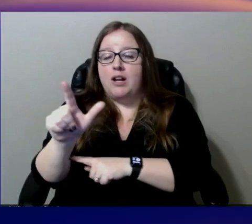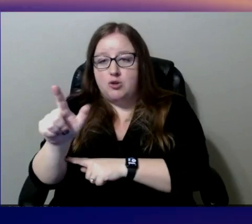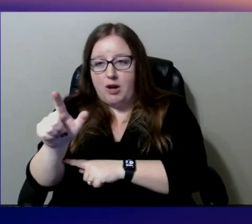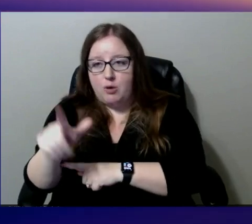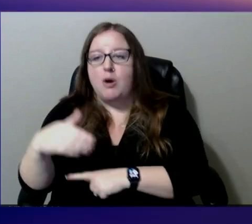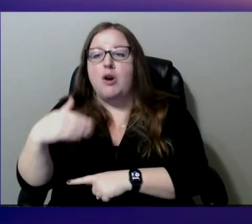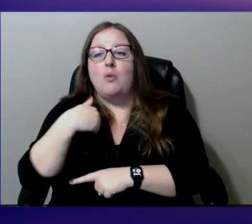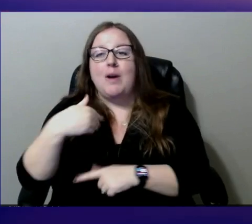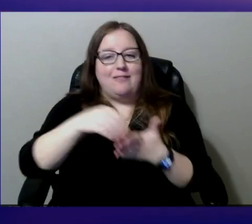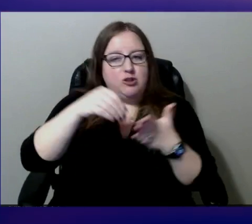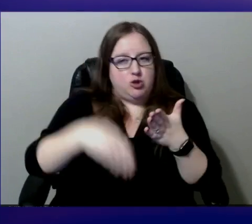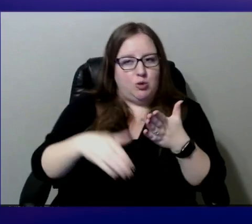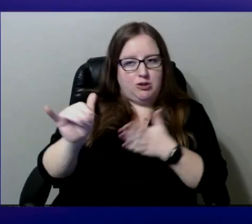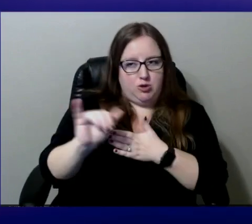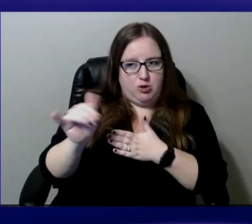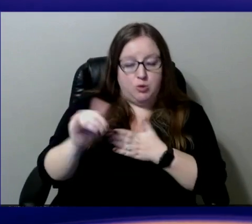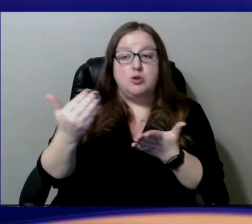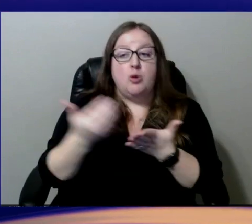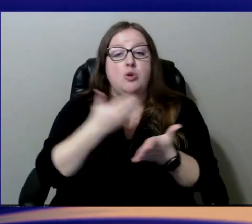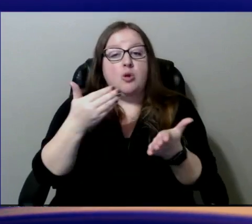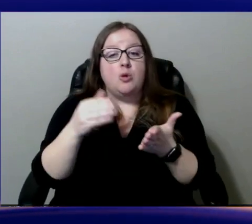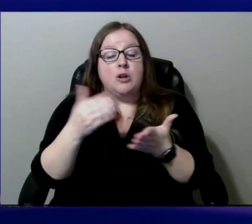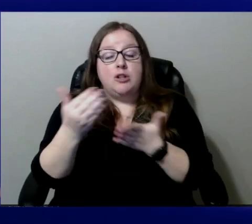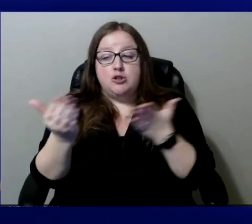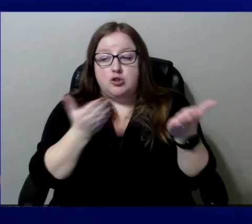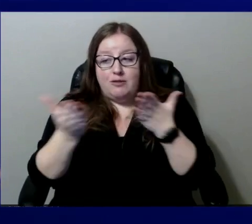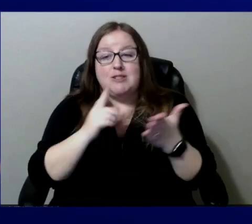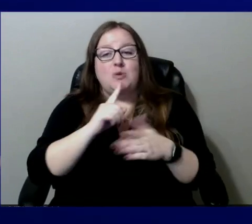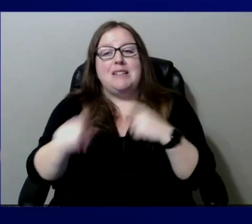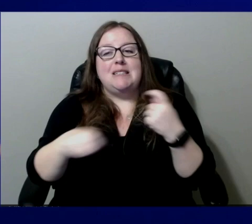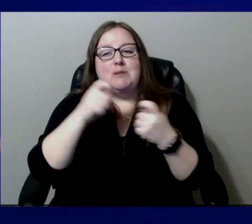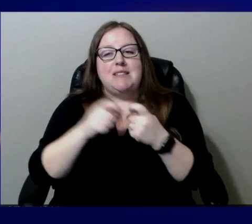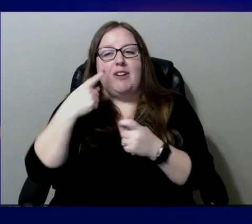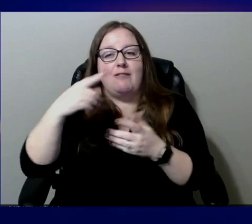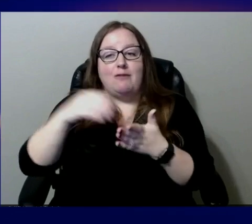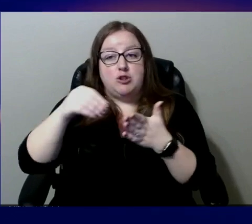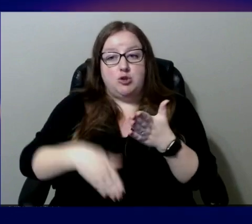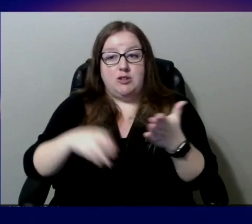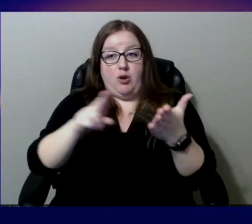So this new service is specifically for students who are enrolled in high school or college